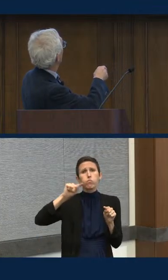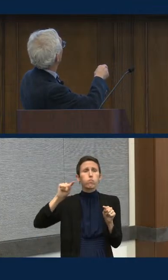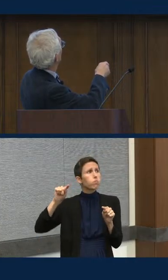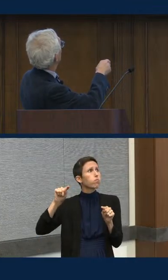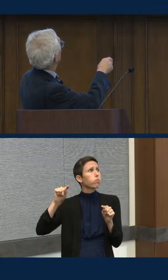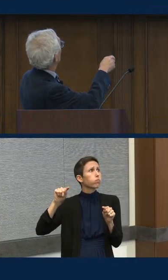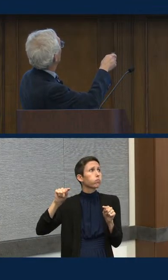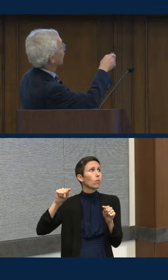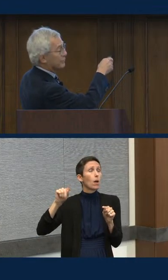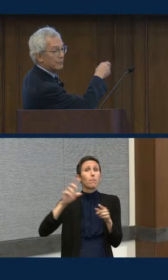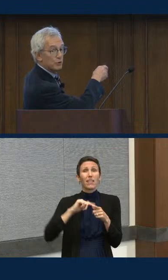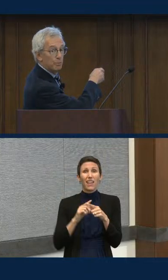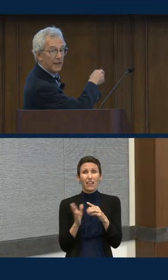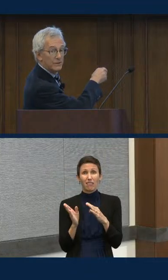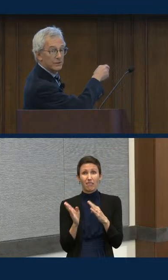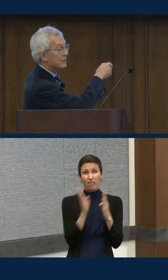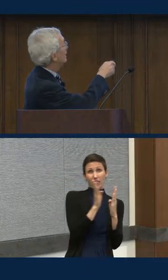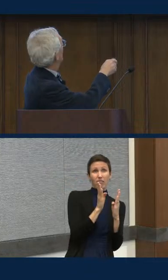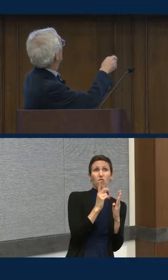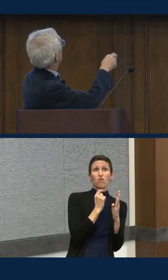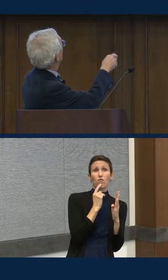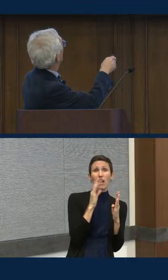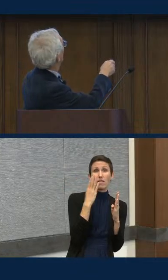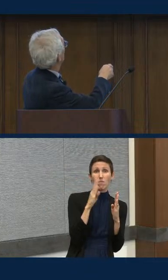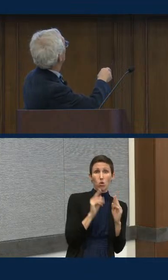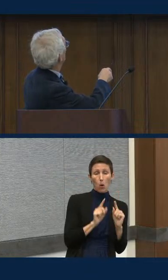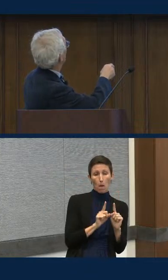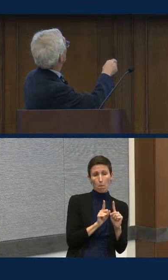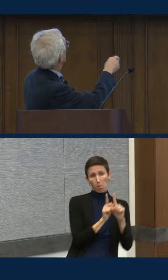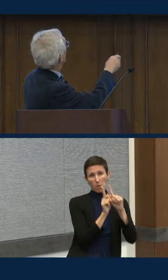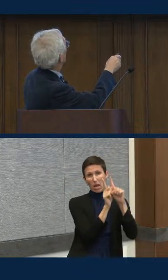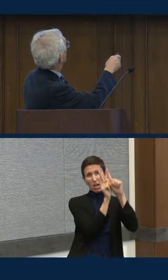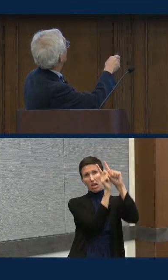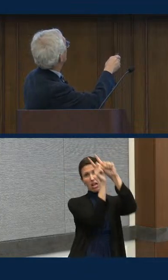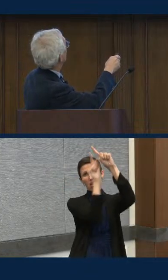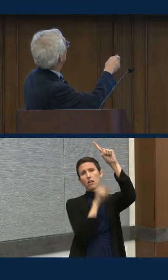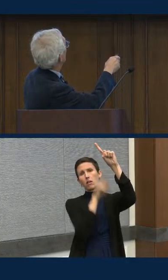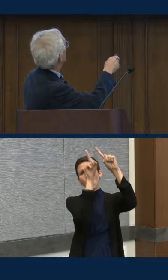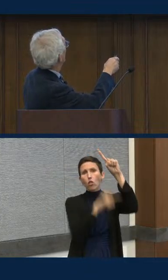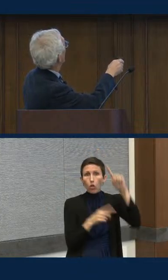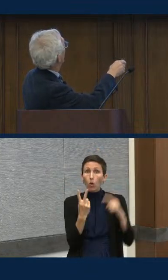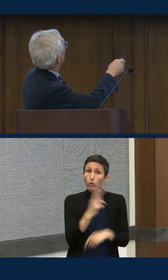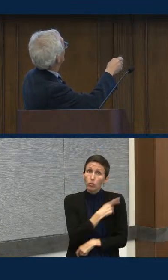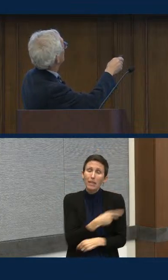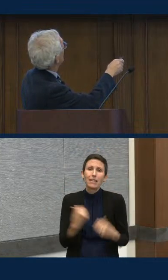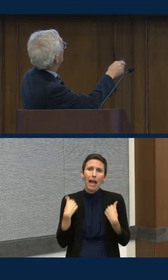percentile and third percentile curves of two patient with